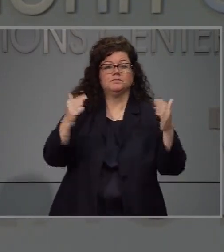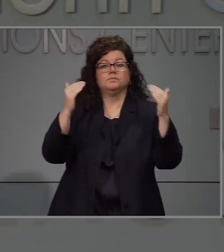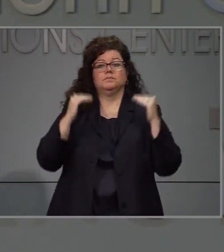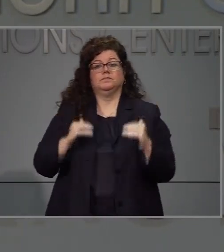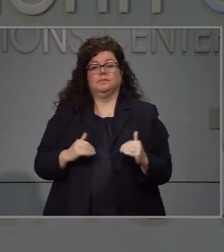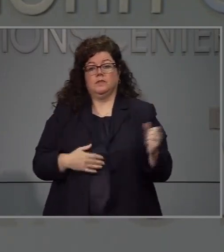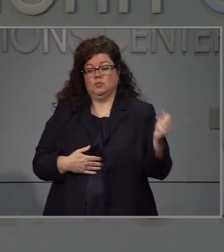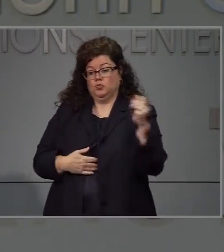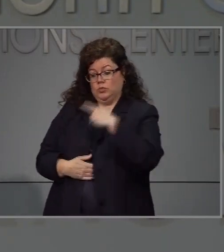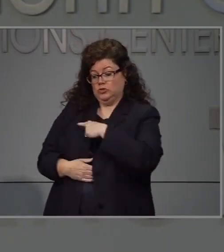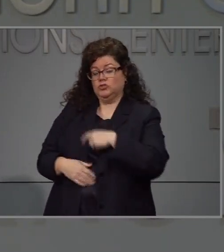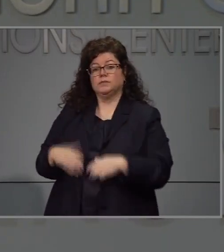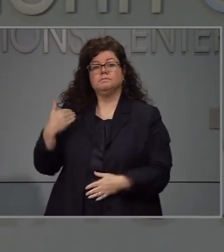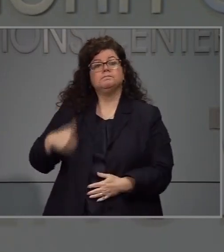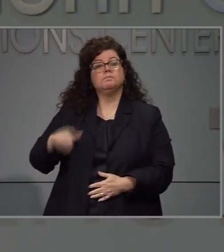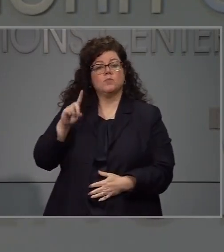PLEASE.